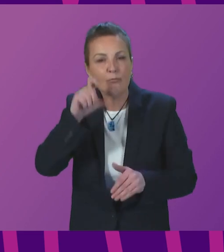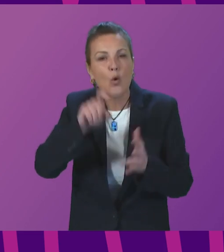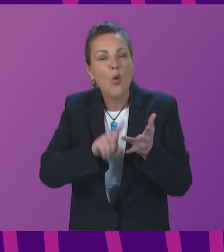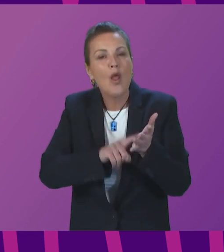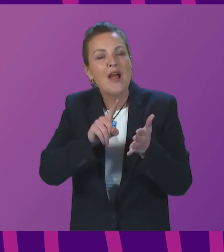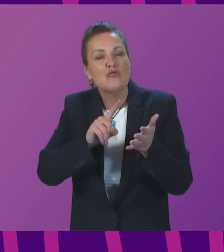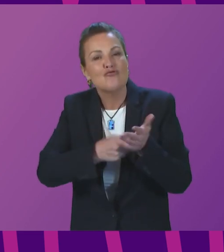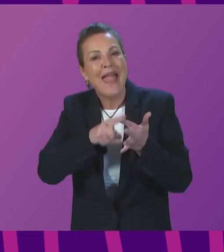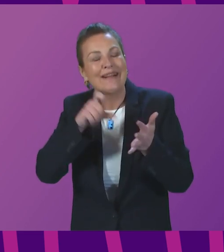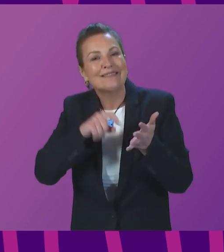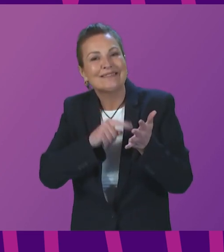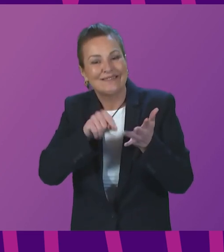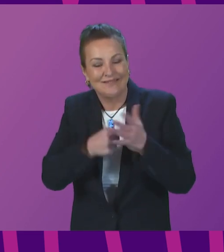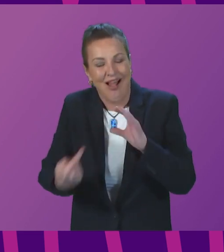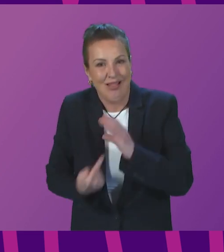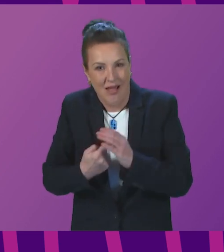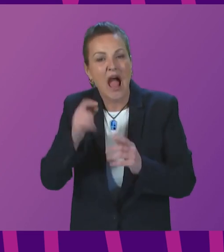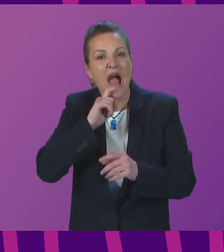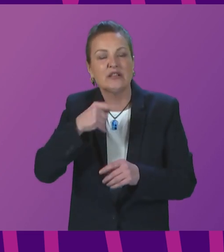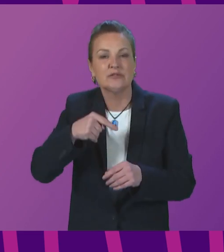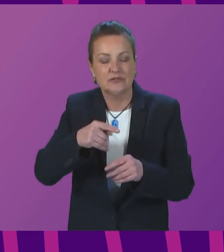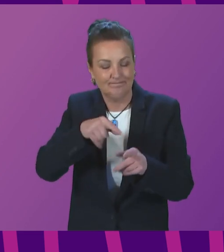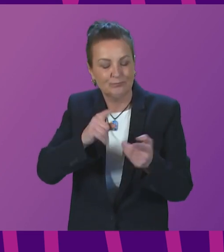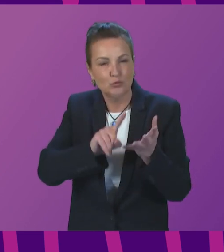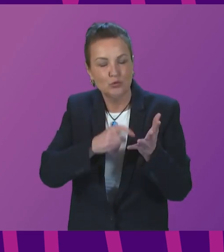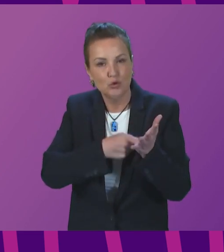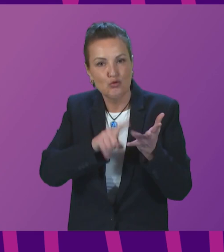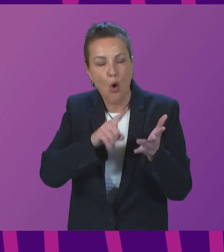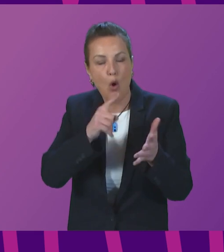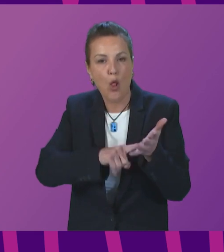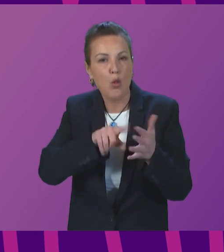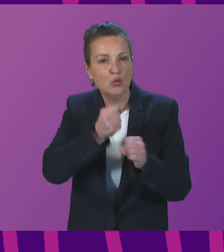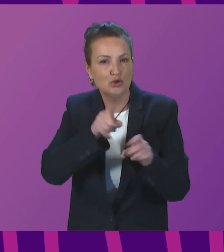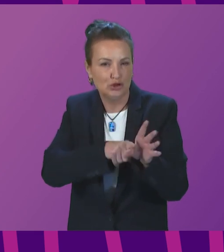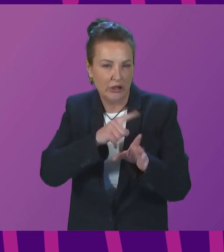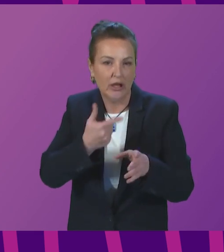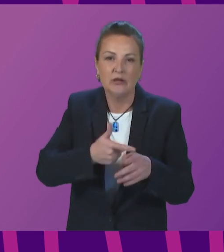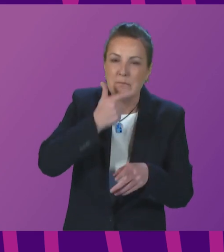pathways, which are two of the pathways that have the most challenges in relation to waiting times.